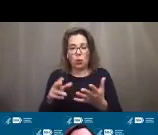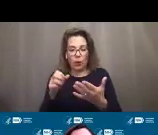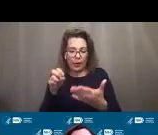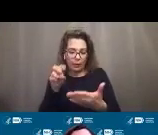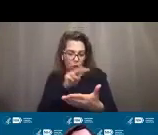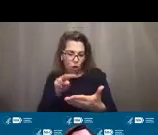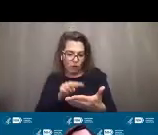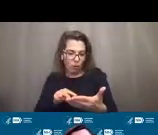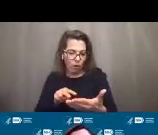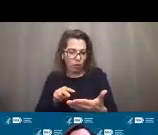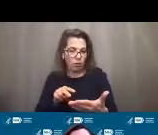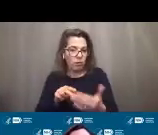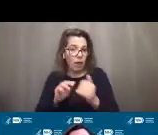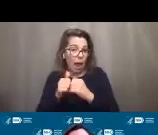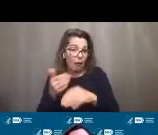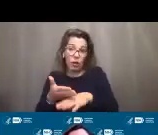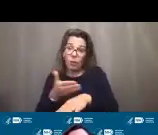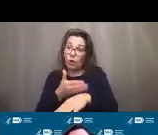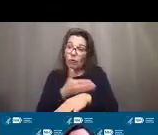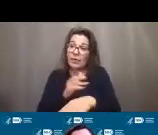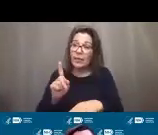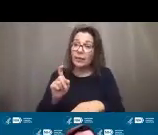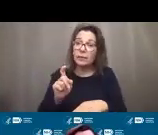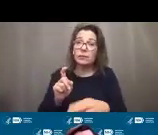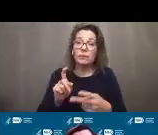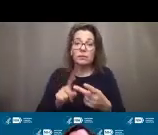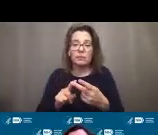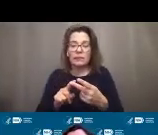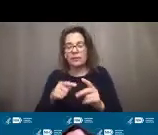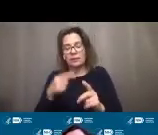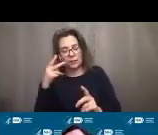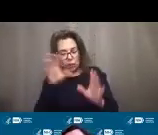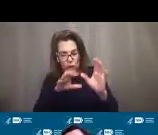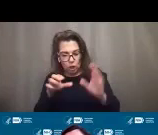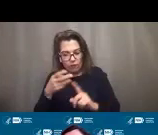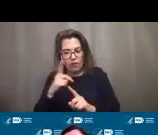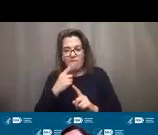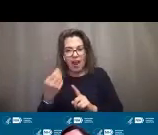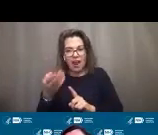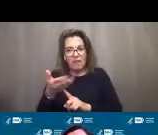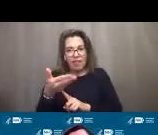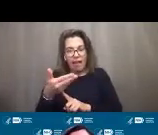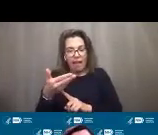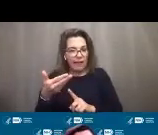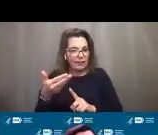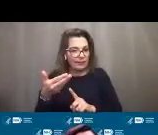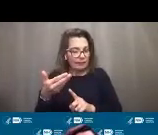and how you might want to utilize that information and how you develop your mentoring strategies.